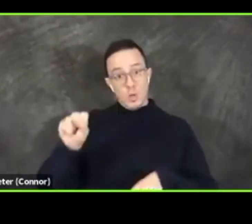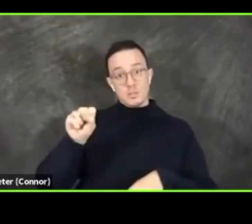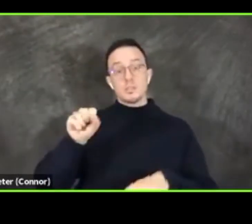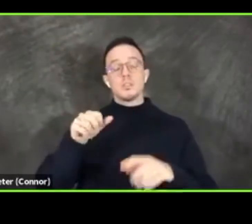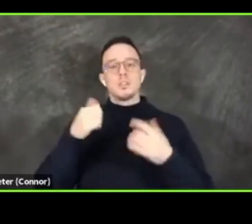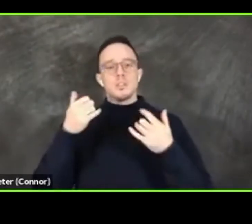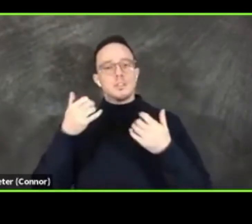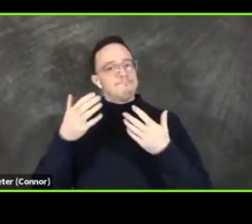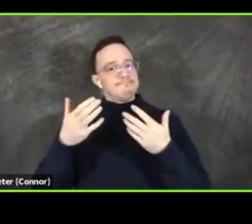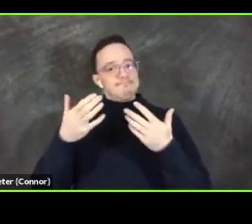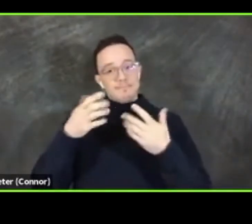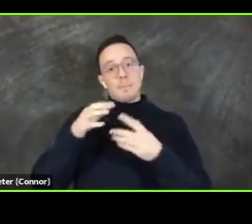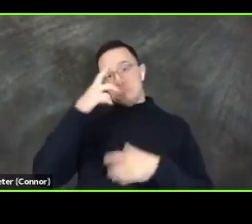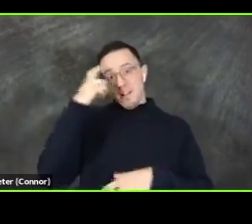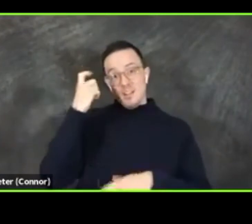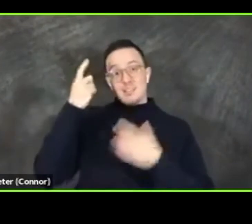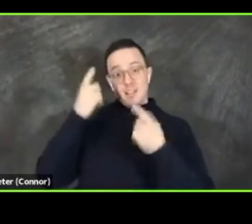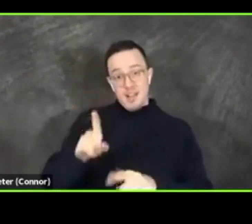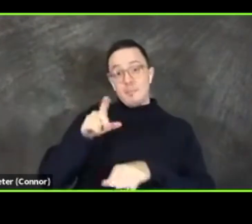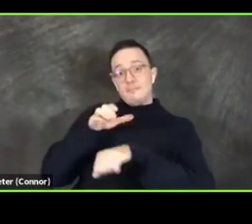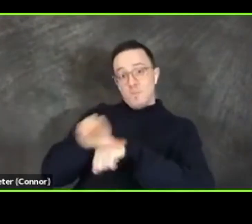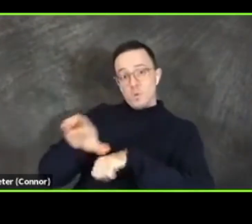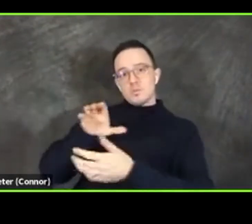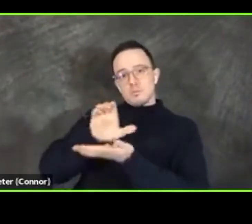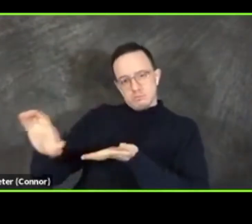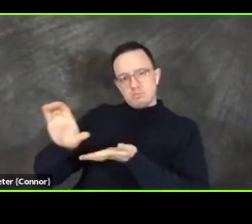TODAY, THE MAJORITY OF LENAPE PEOPLE AND THEIR MAIN POLITICAL